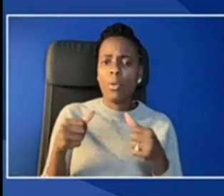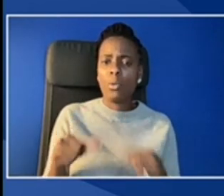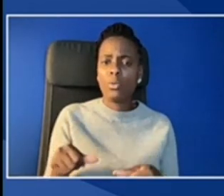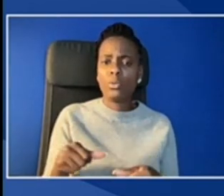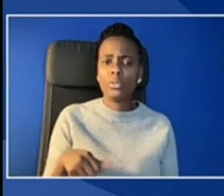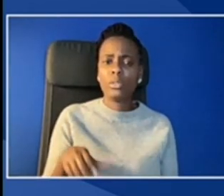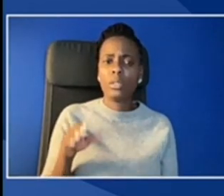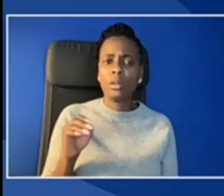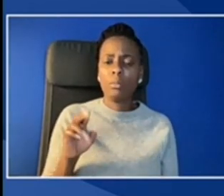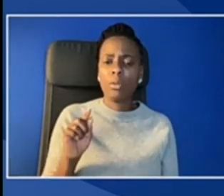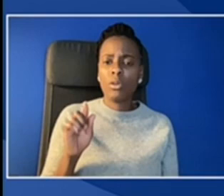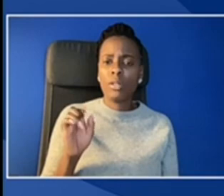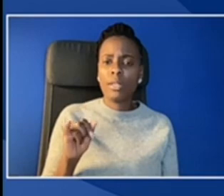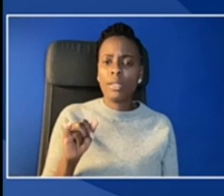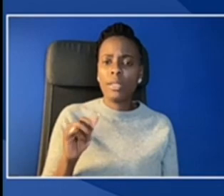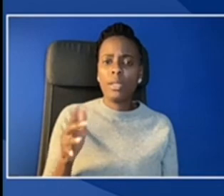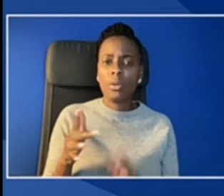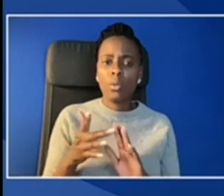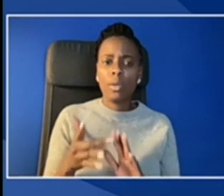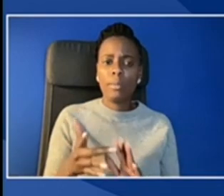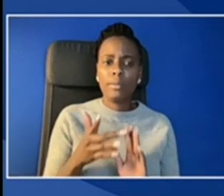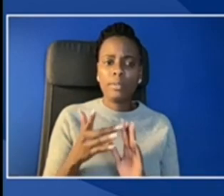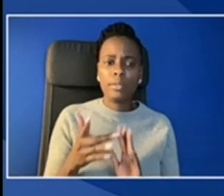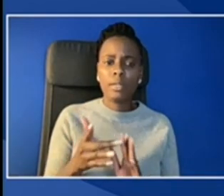university. So I ended up going to jail